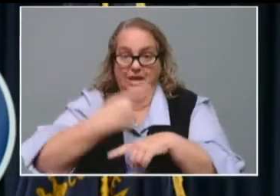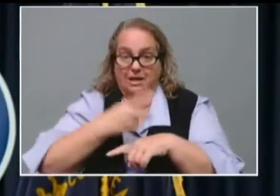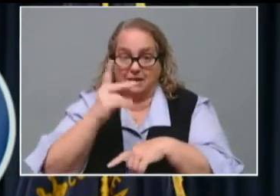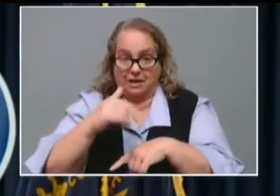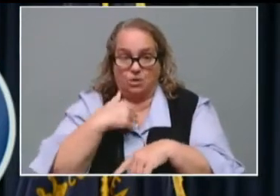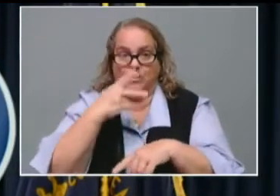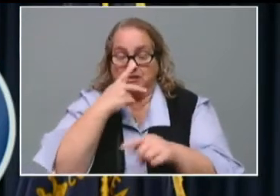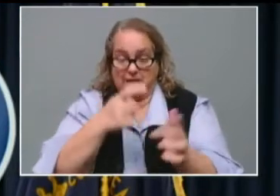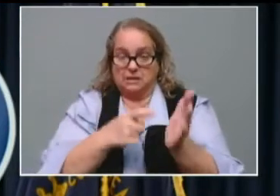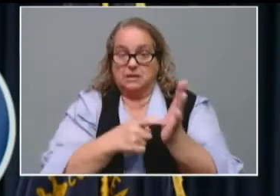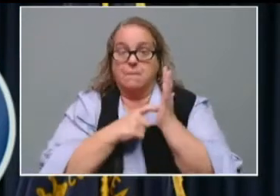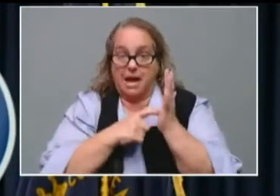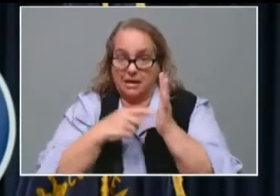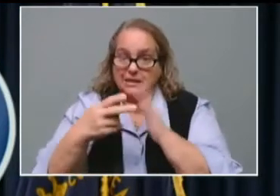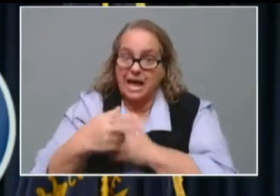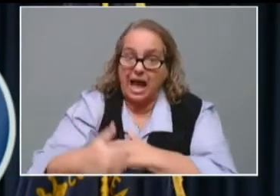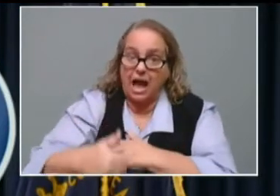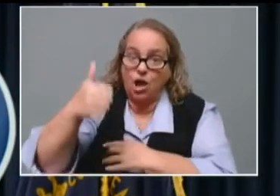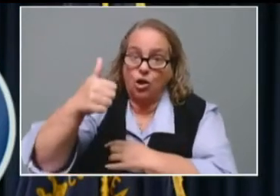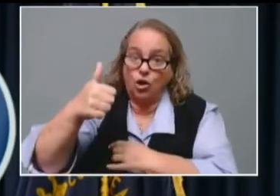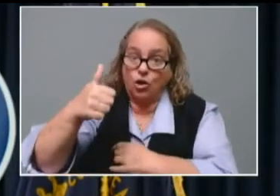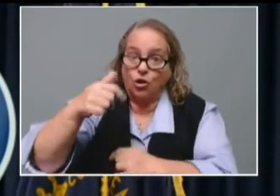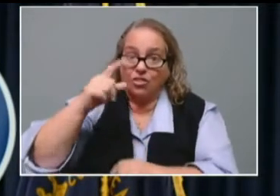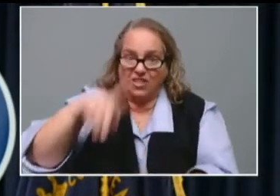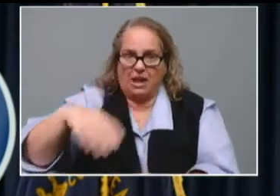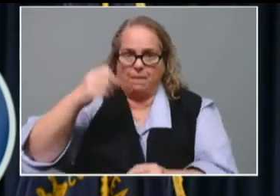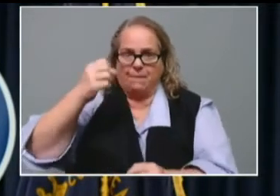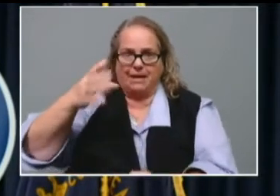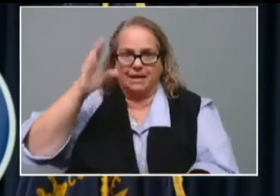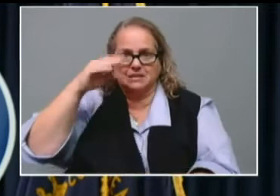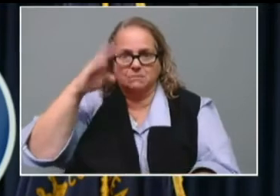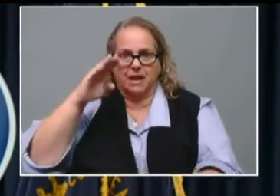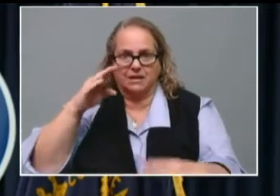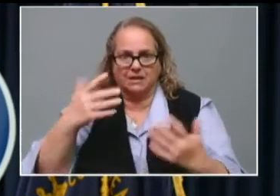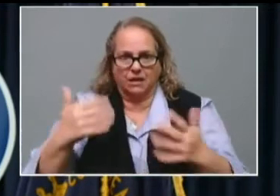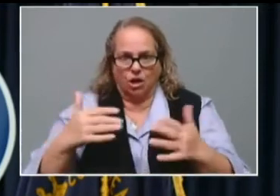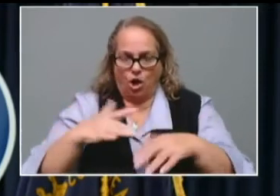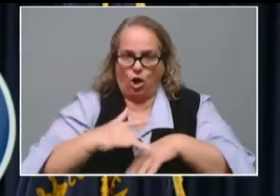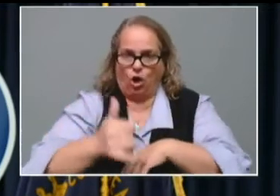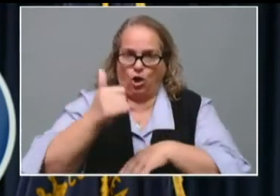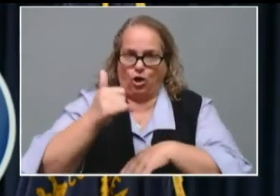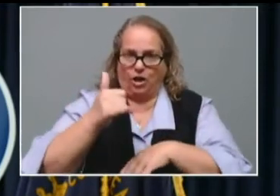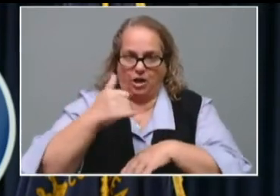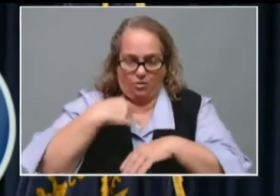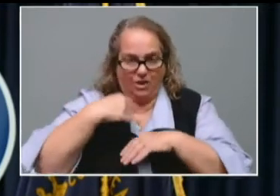higher uh than many expected. Uh early I think they're describing it as brisk